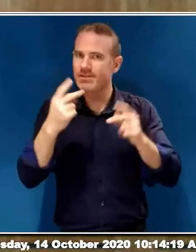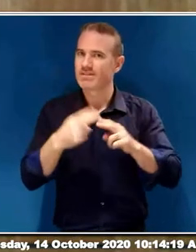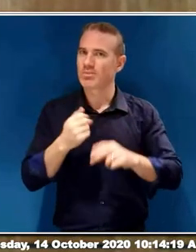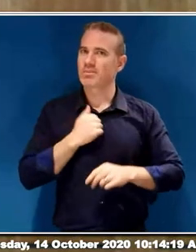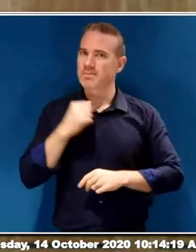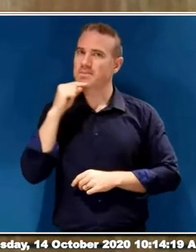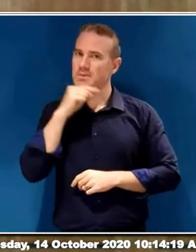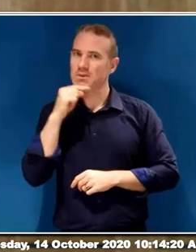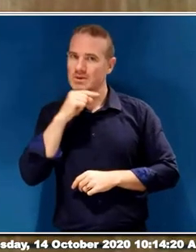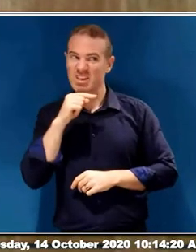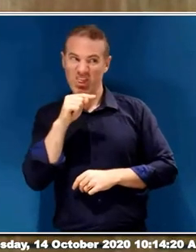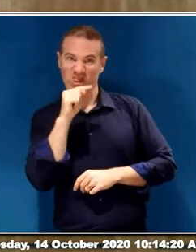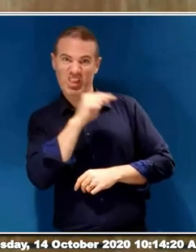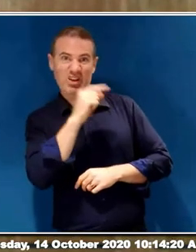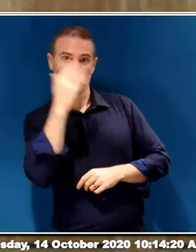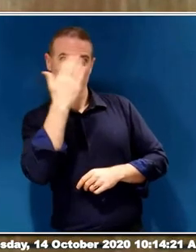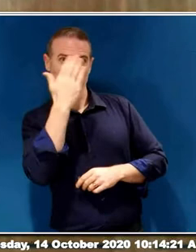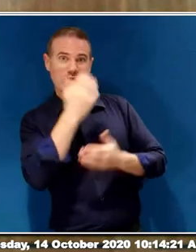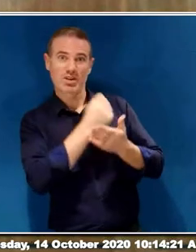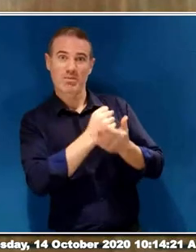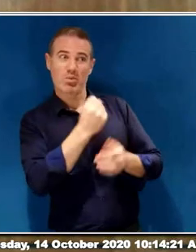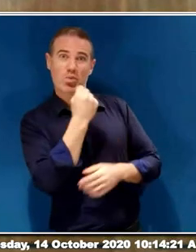began the rollout of the inclusion policy.